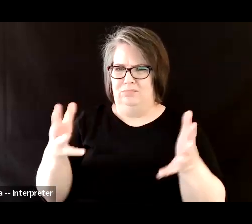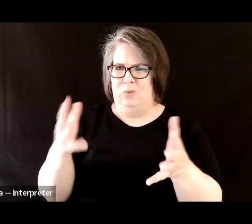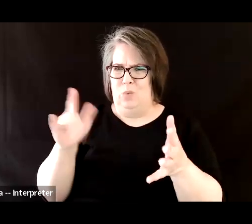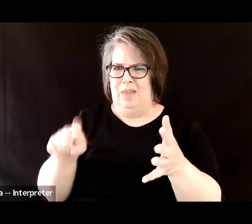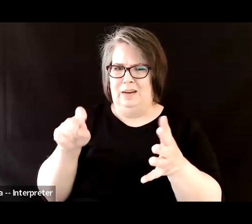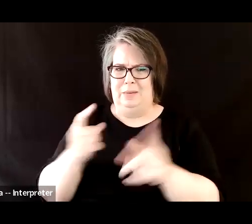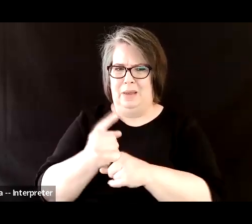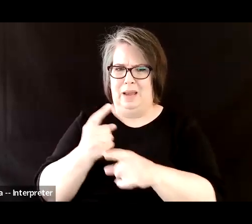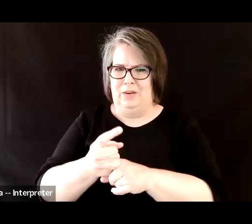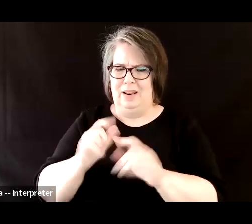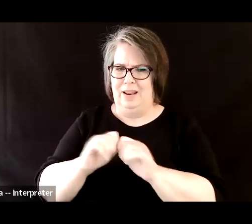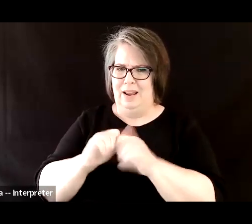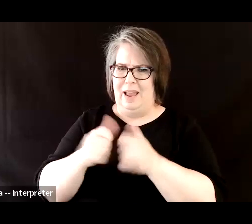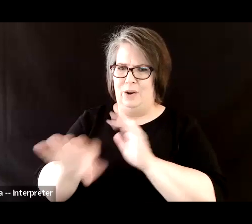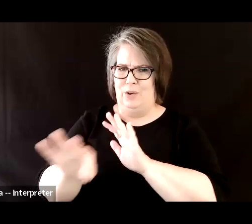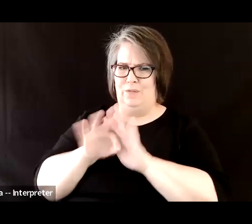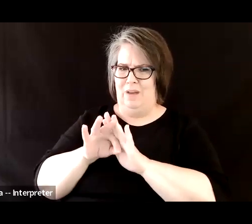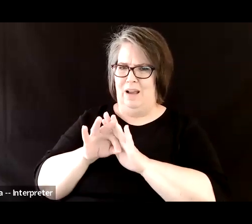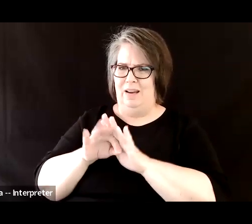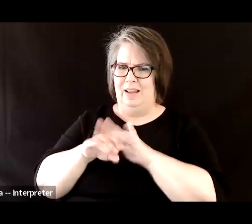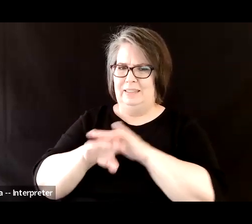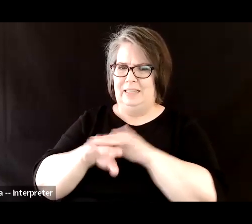How do you find and accessible media player or know that your